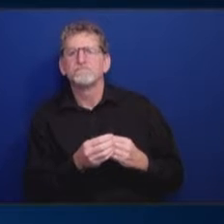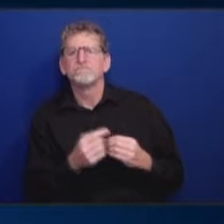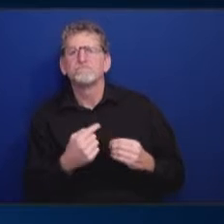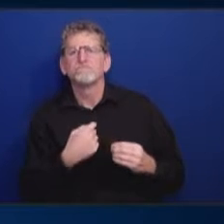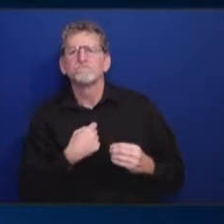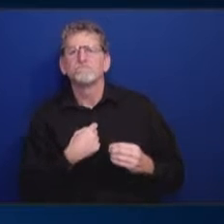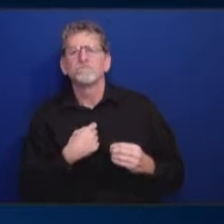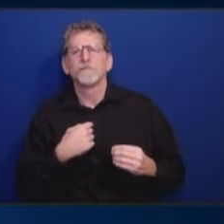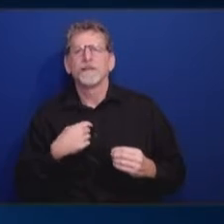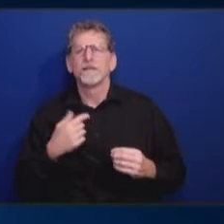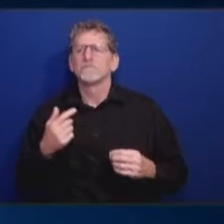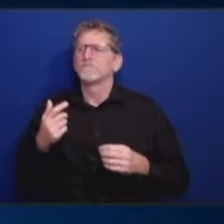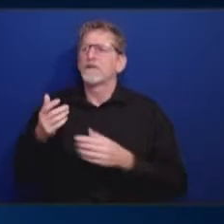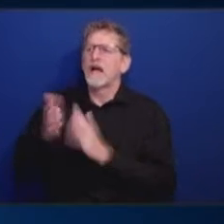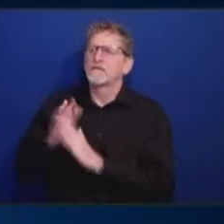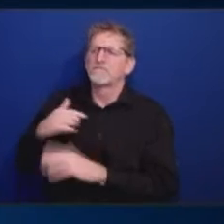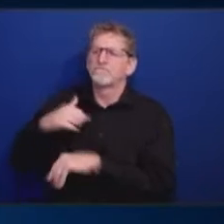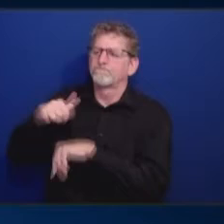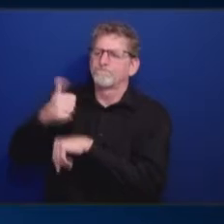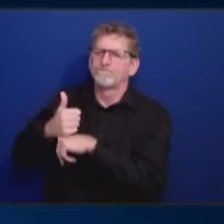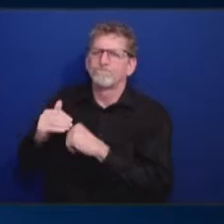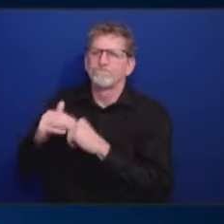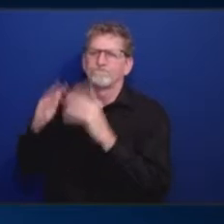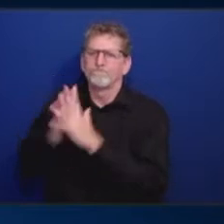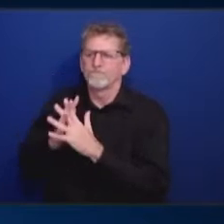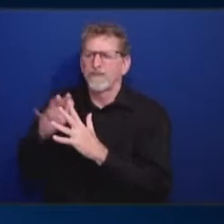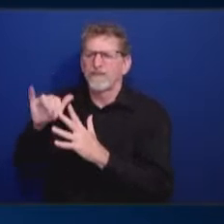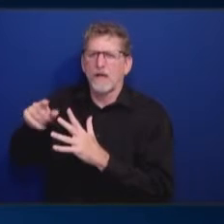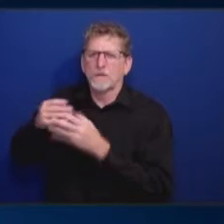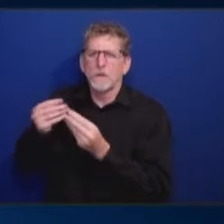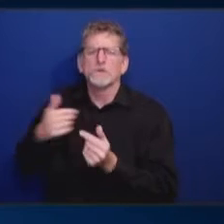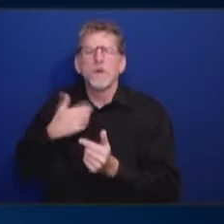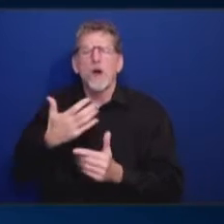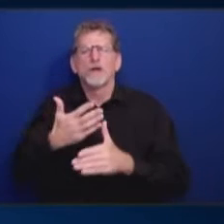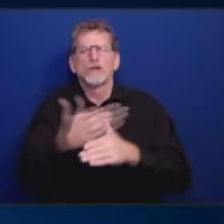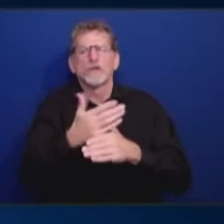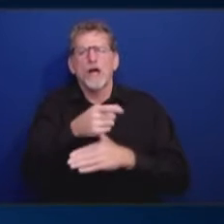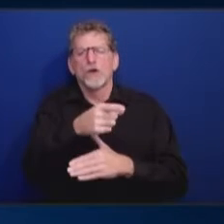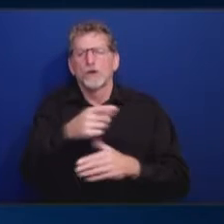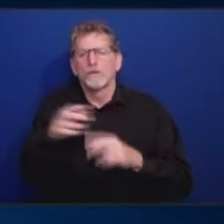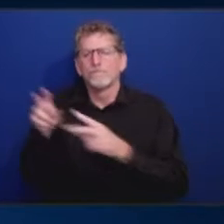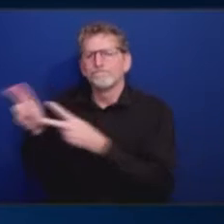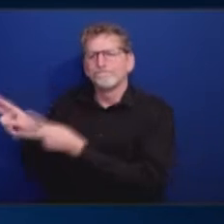And I just wanted to share this quote from your co-chair of the commission,